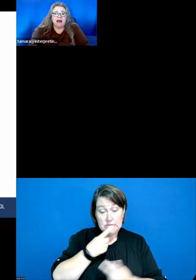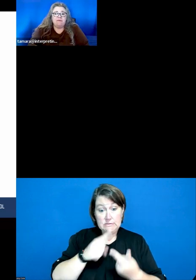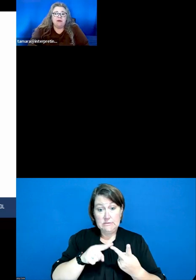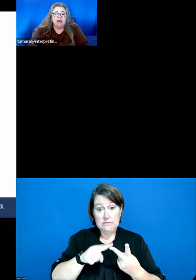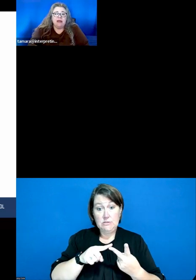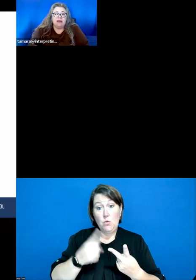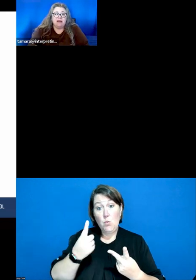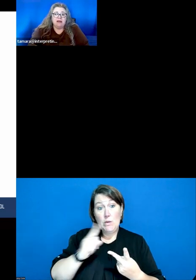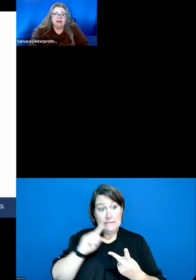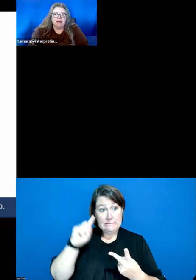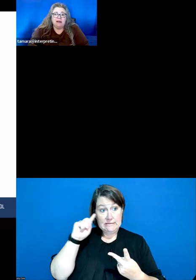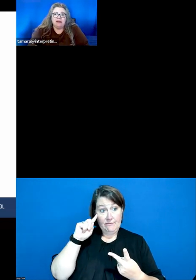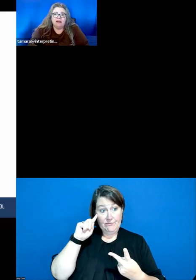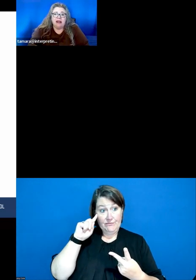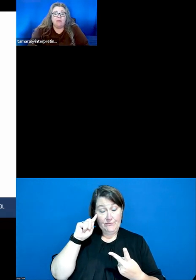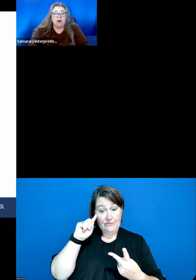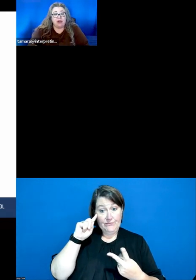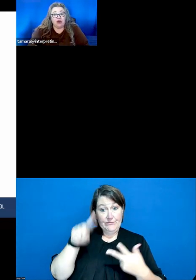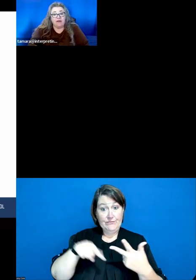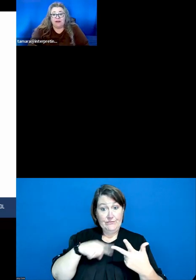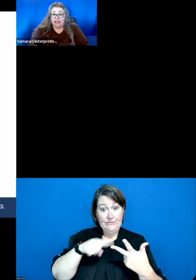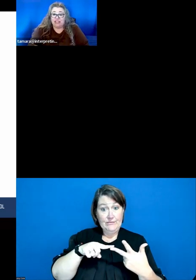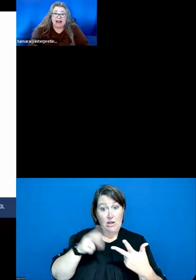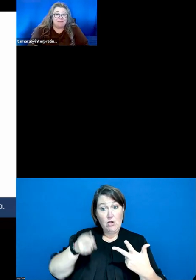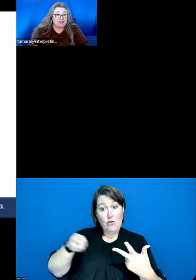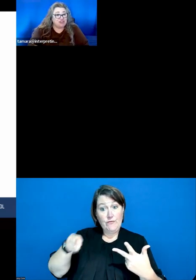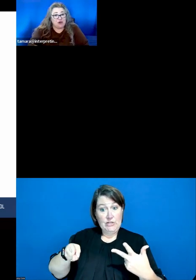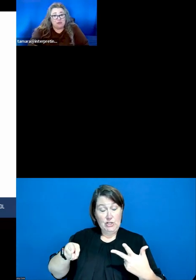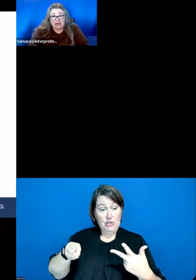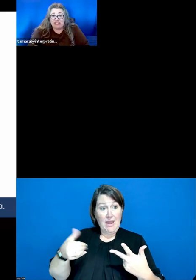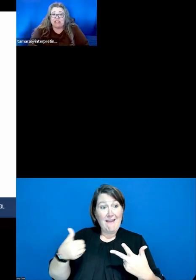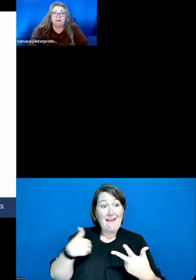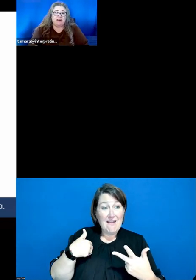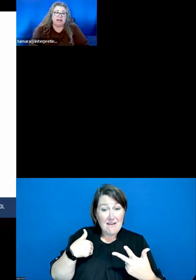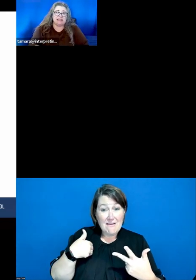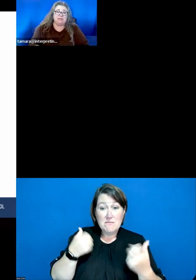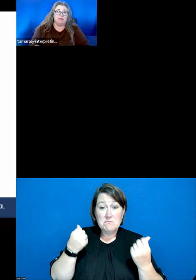deaf and one is hard of hearing. So I have so much experience as